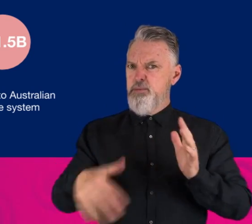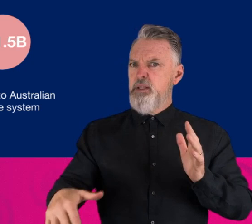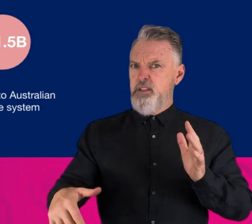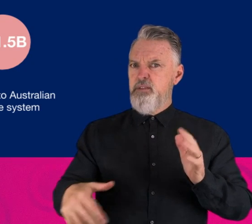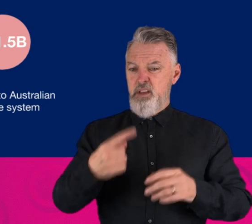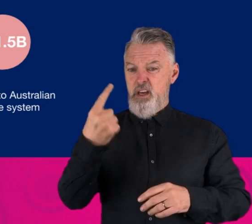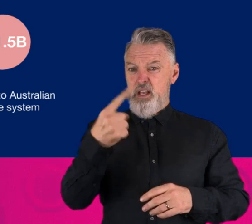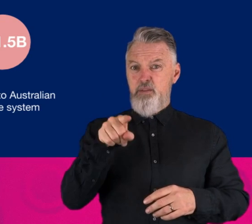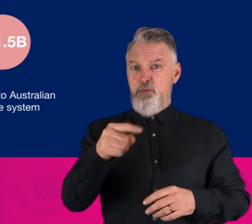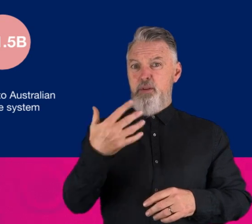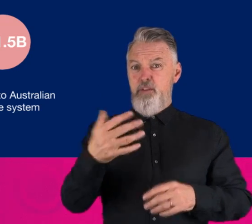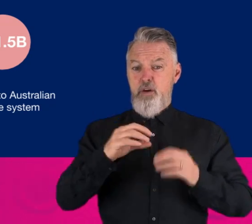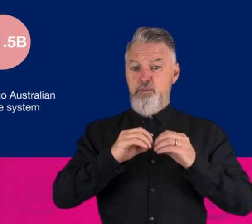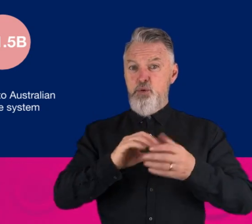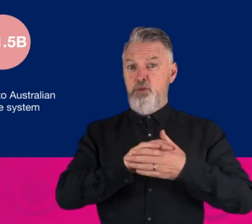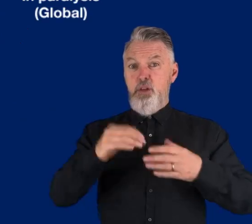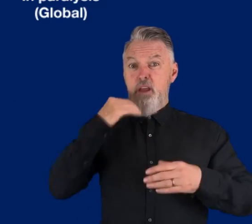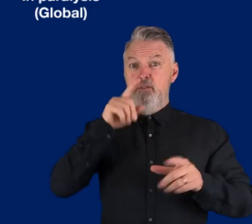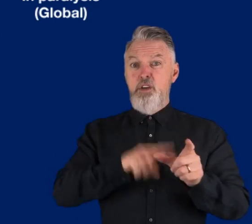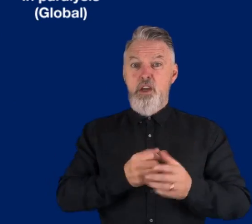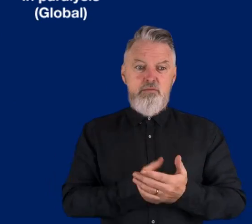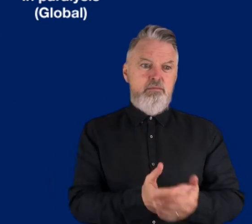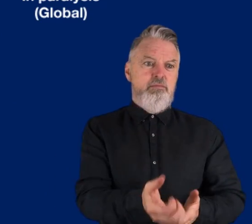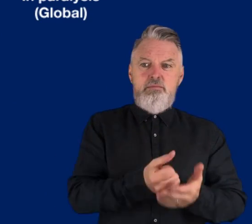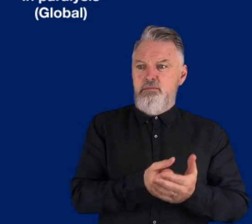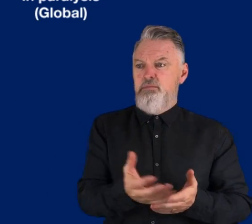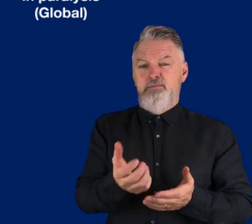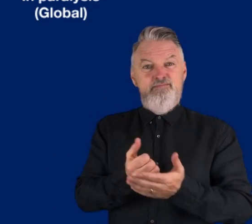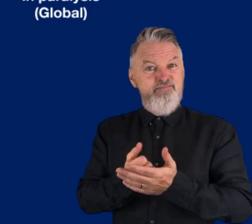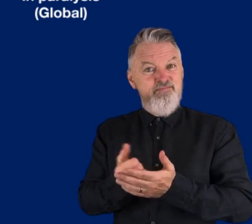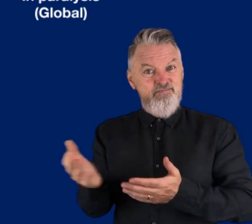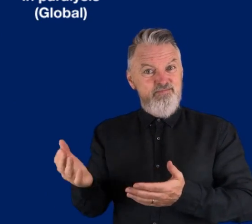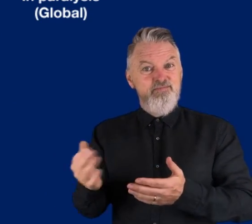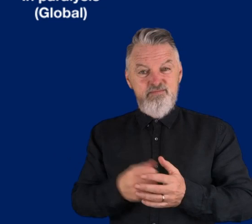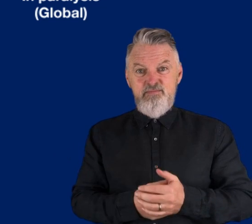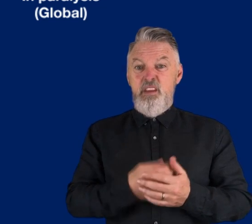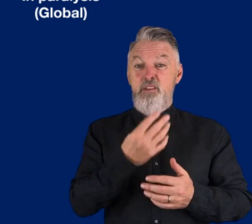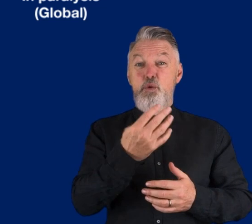$11.5 billion dollars per year. Kevin is one of 45,000 people in Australia